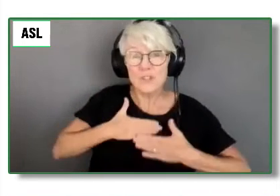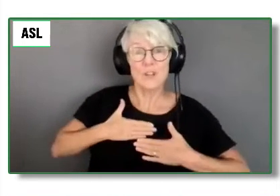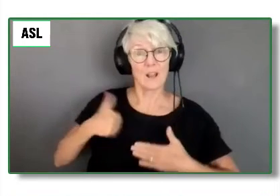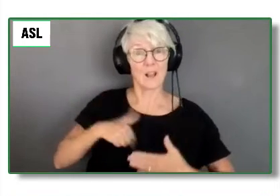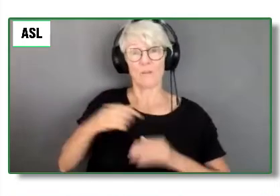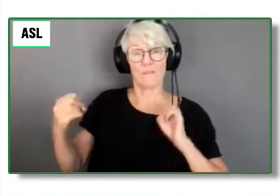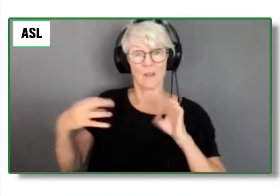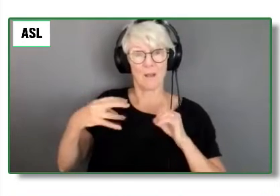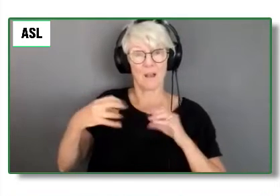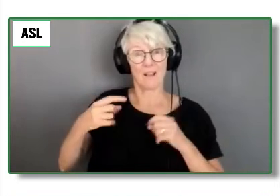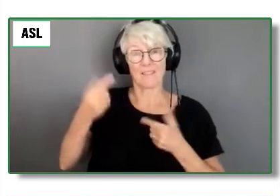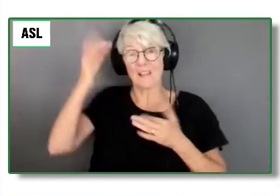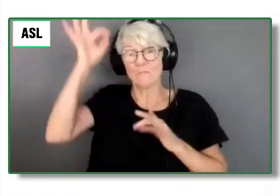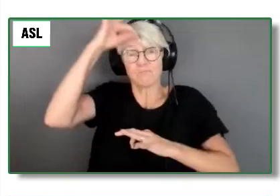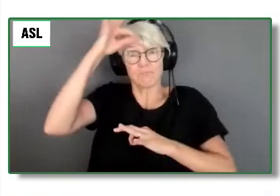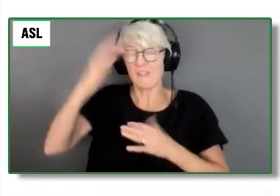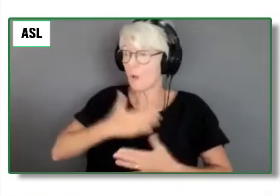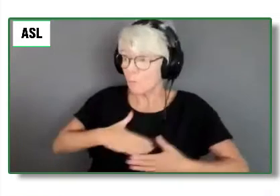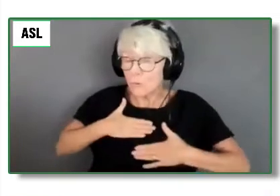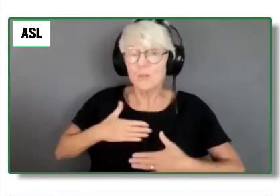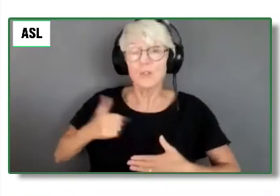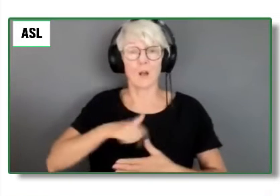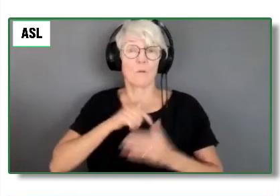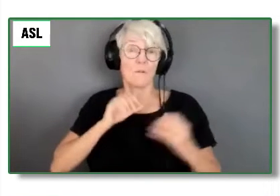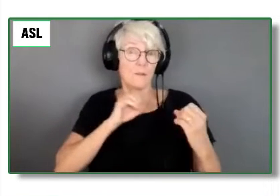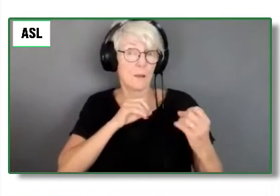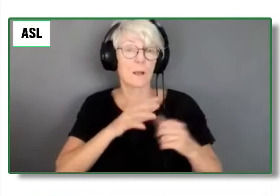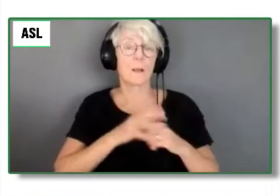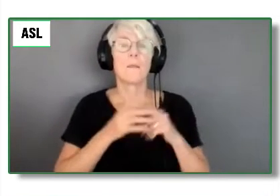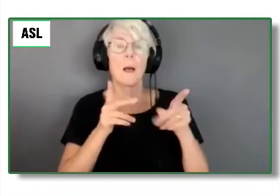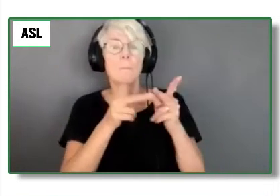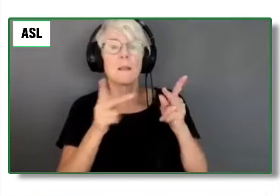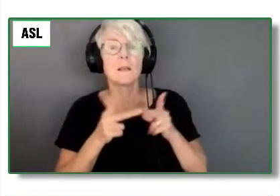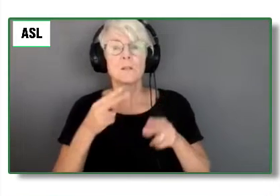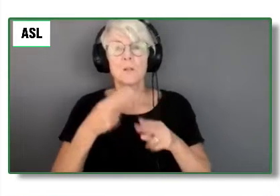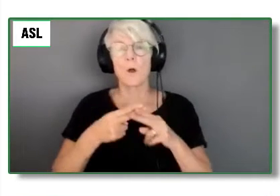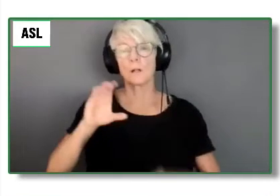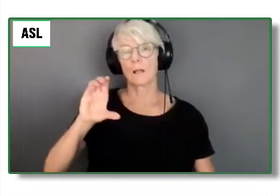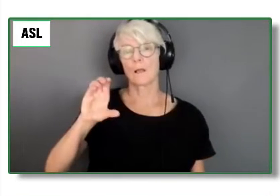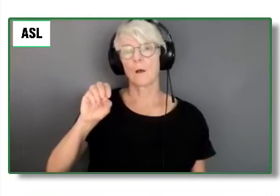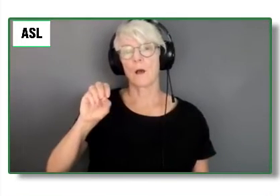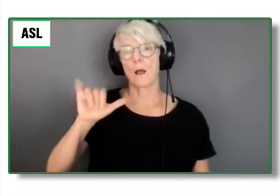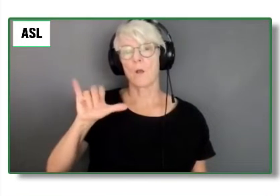So this is an example of a place called Coyote Hills and when the park put in